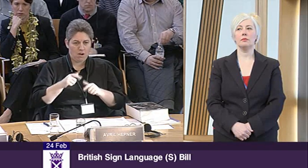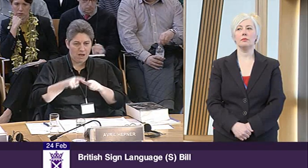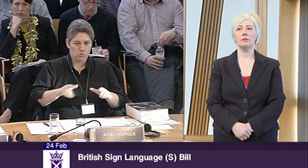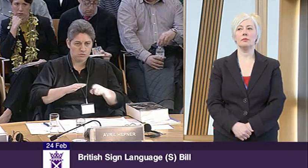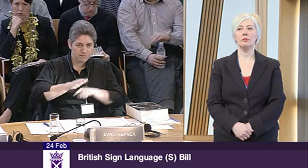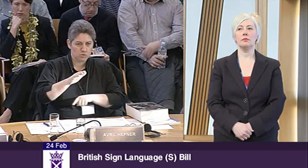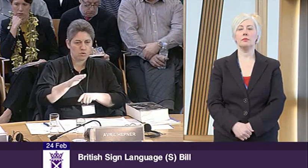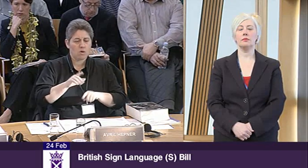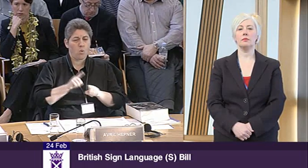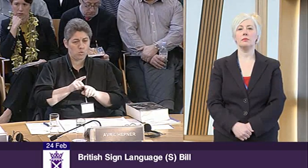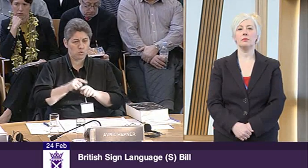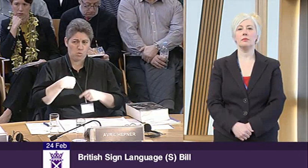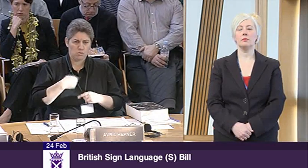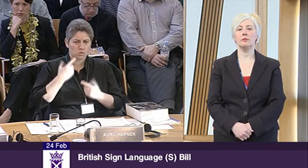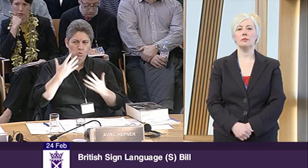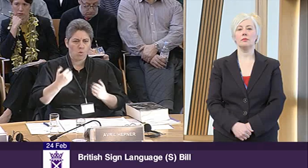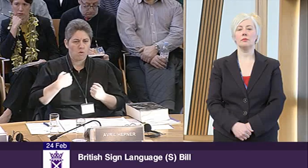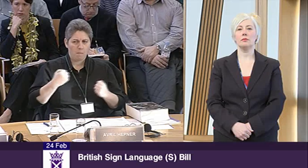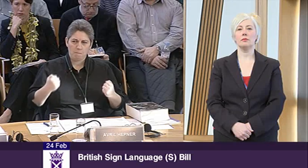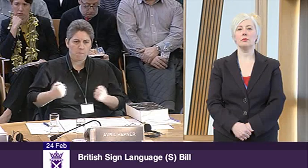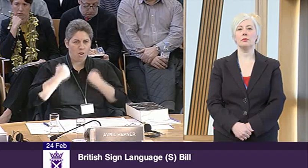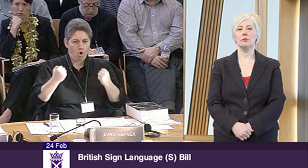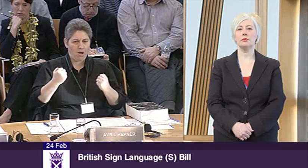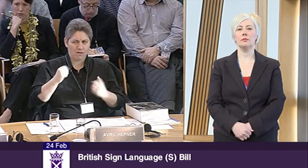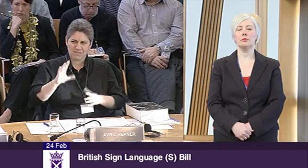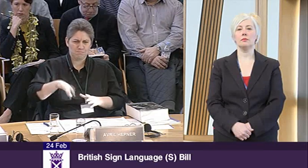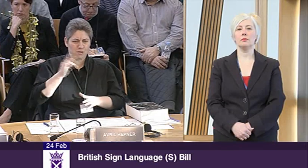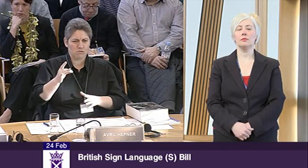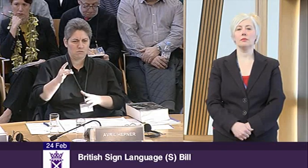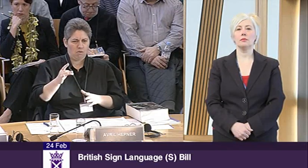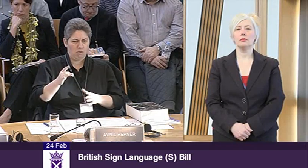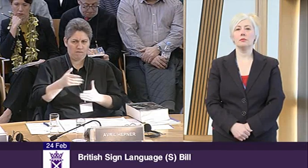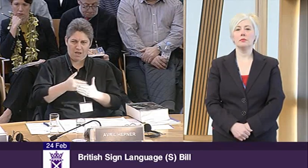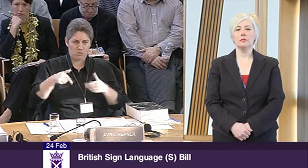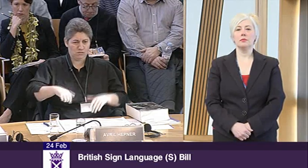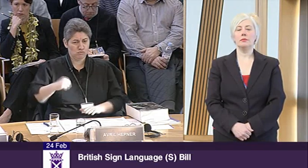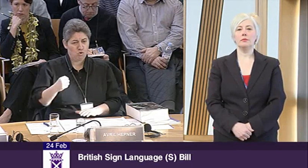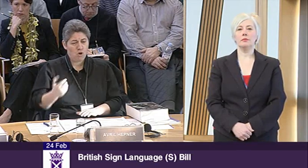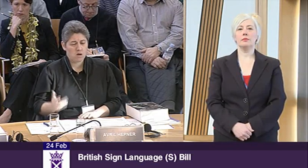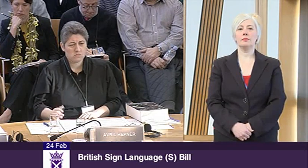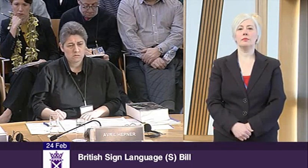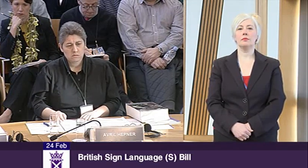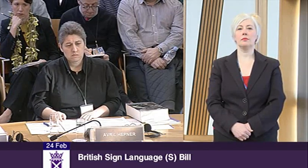The bill will protect our language into the future. It will show that we belong here and